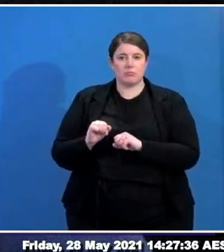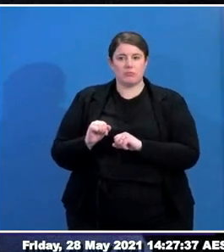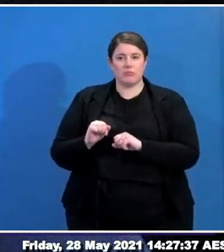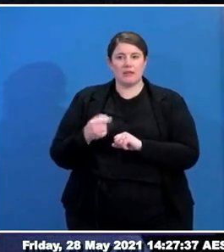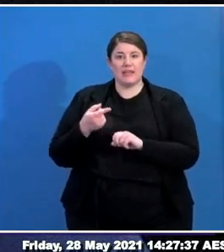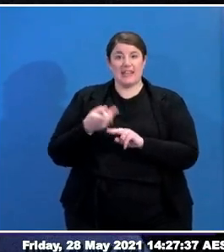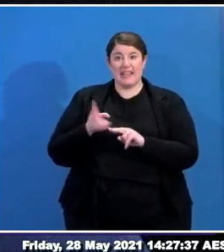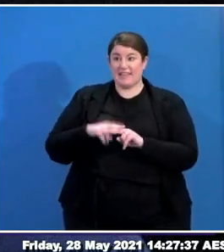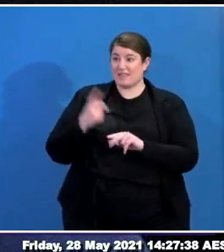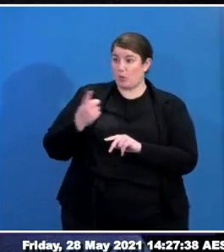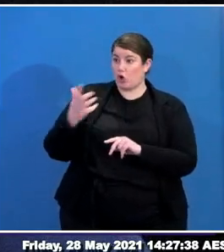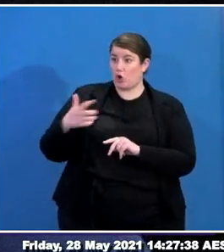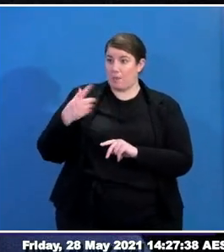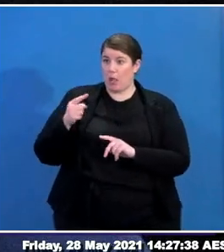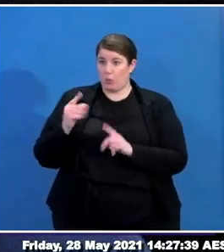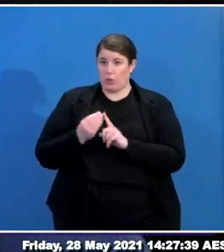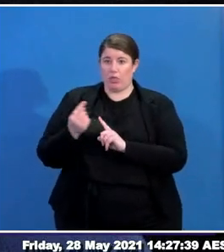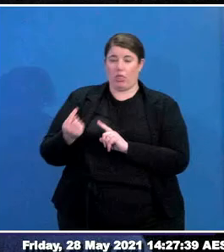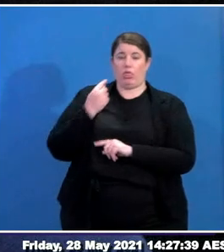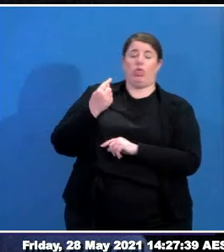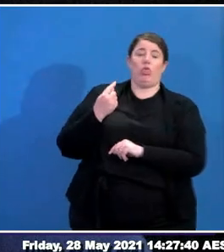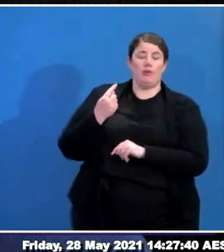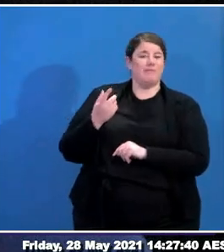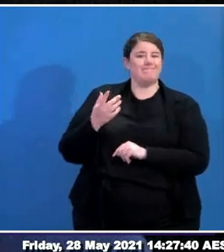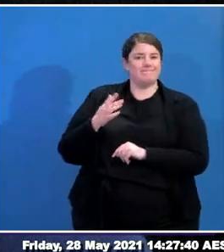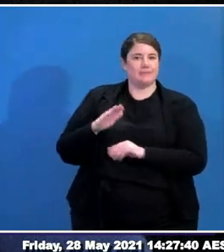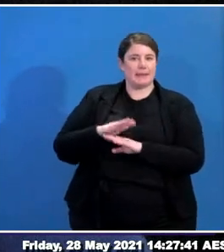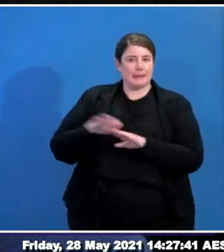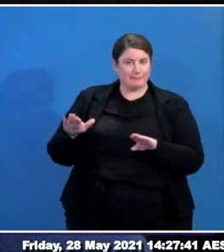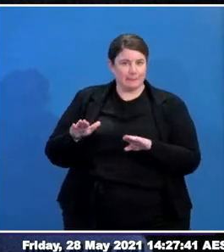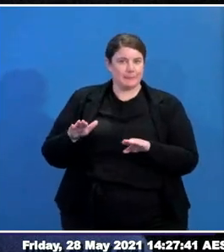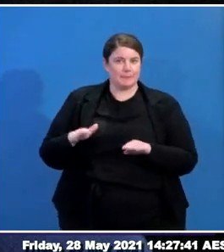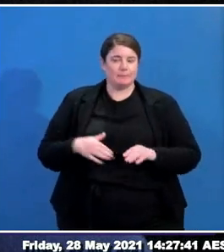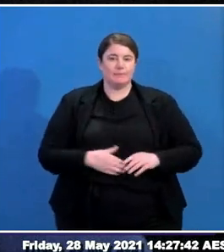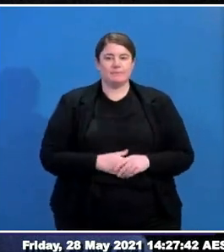action being taken against people raised in complaints, but I think it is fair